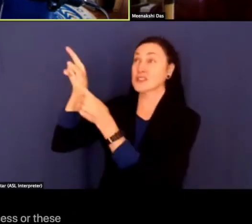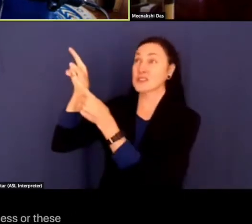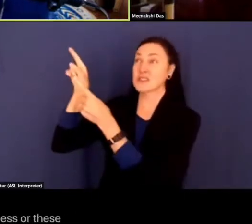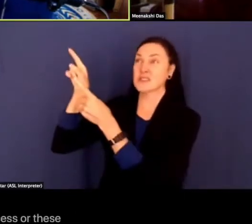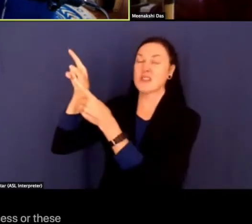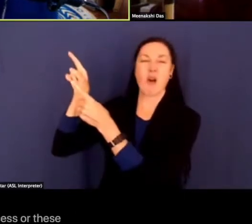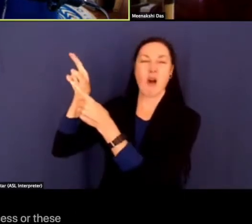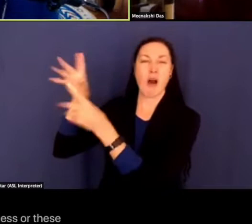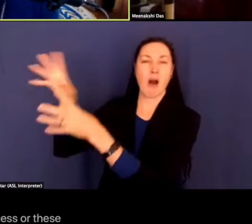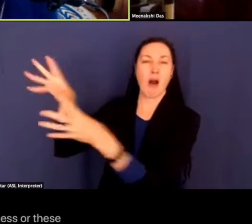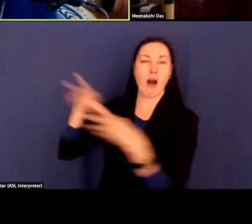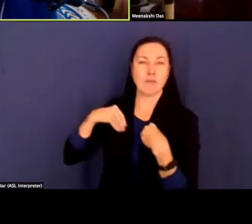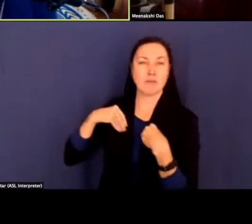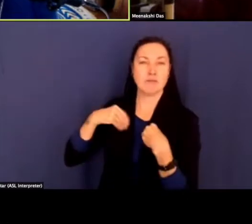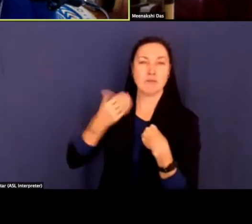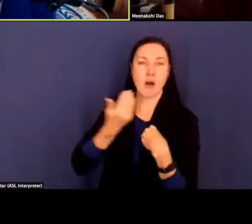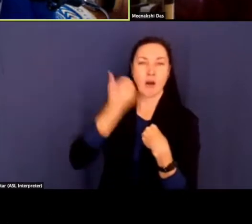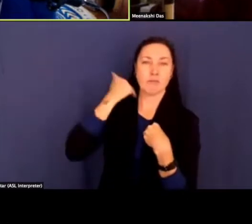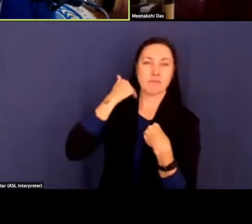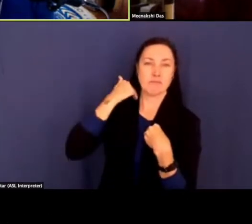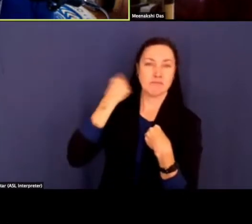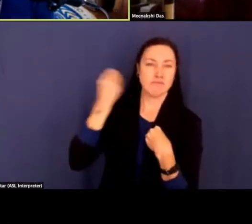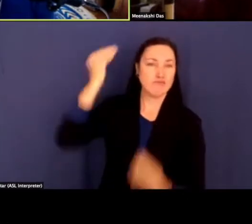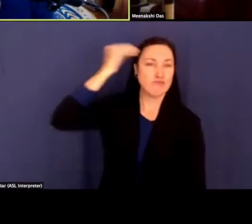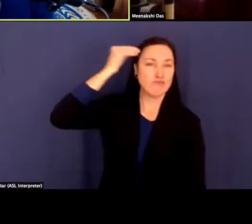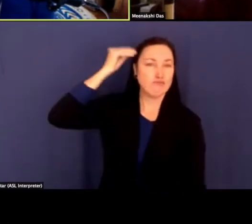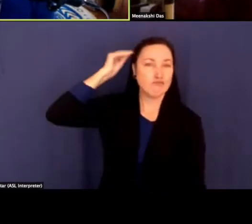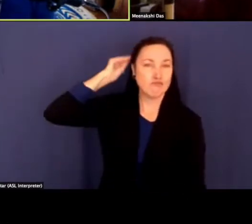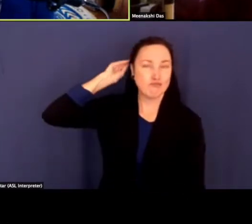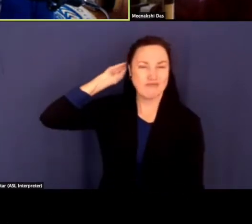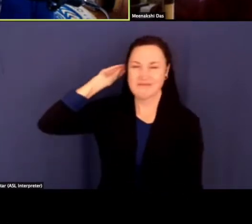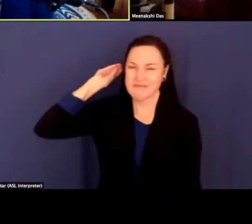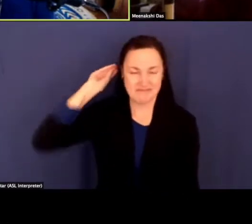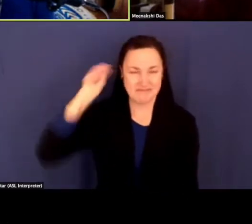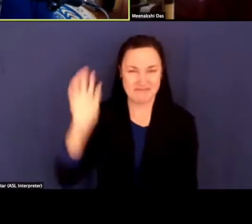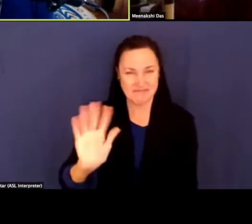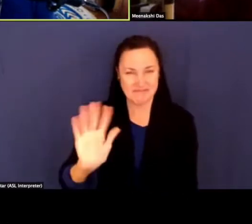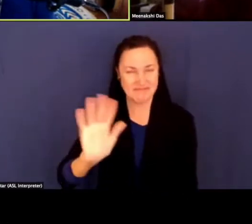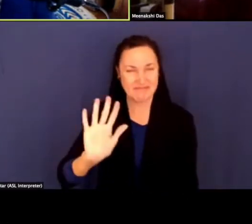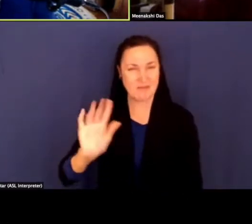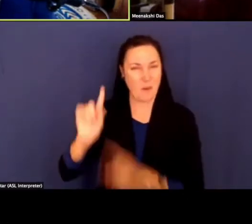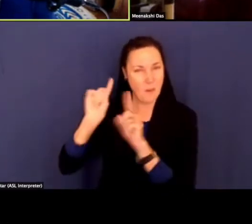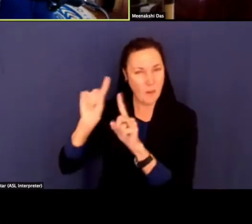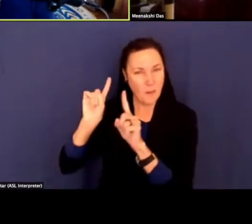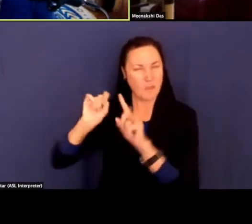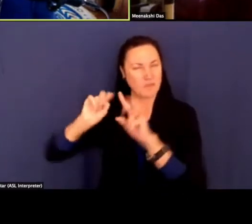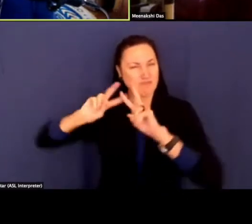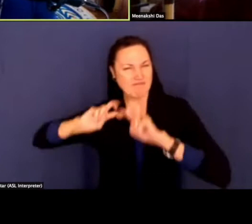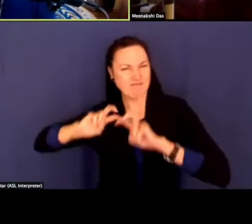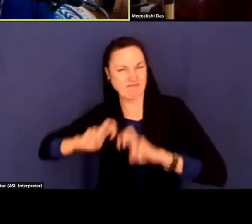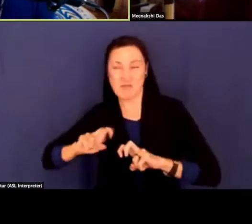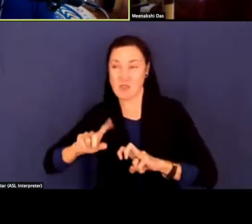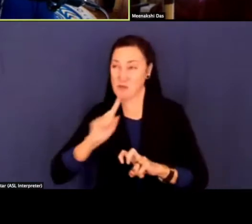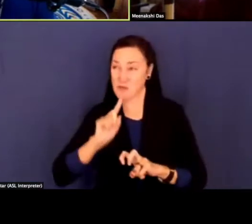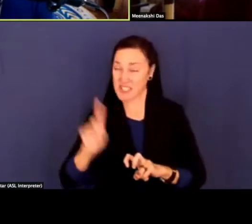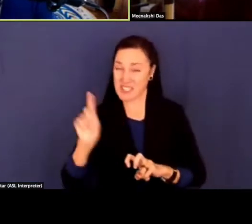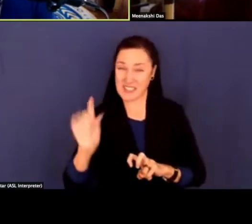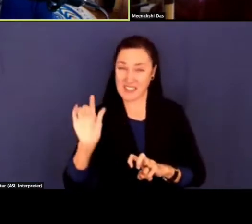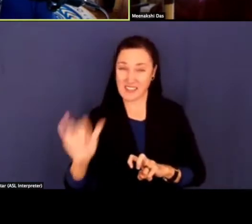Is that really what a good student a good scientist looks like? We face this in astronomy,